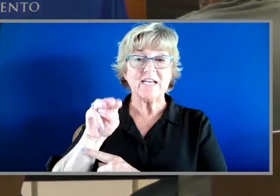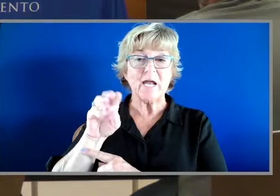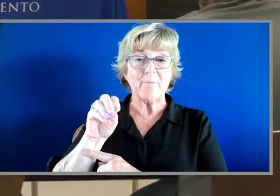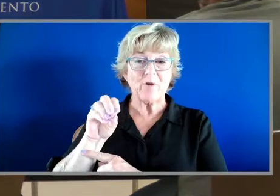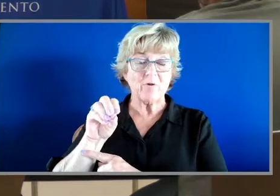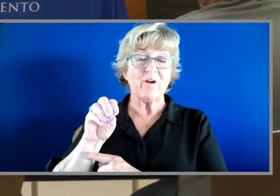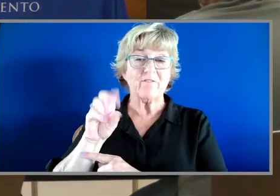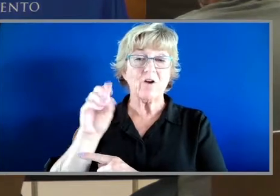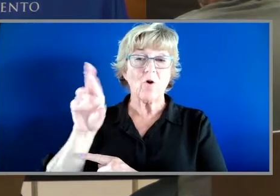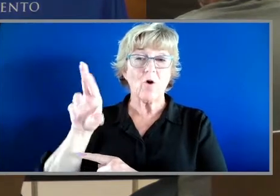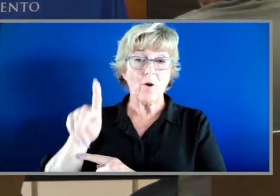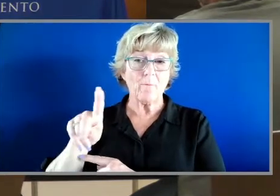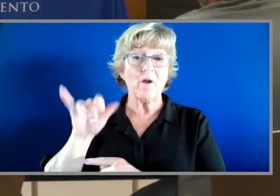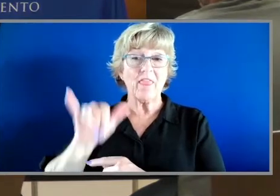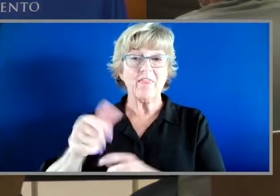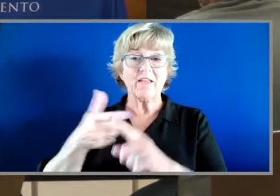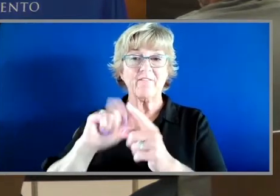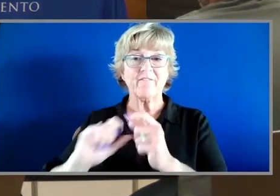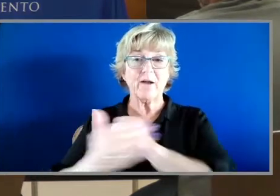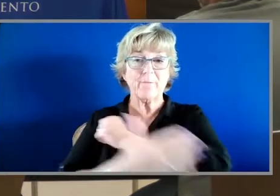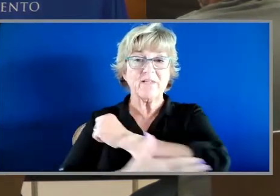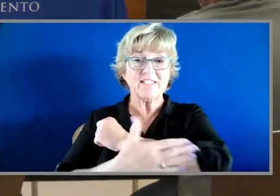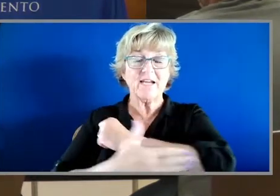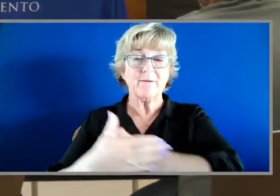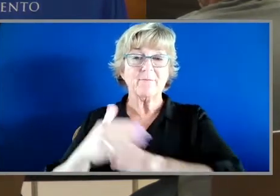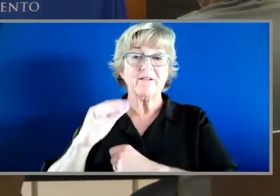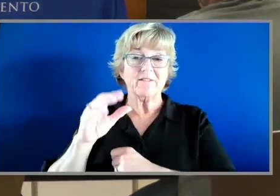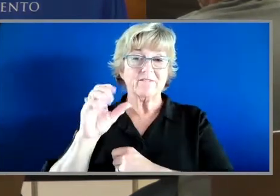Studio: This is a consulting group that the county of sacramento hired through a competitive competitive bidding